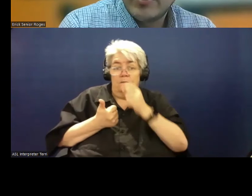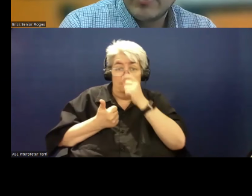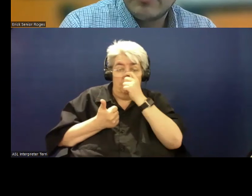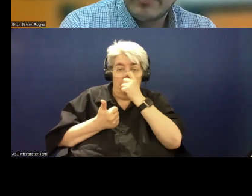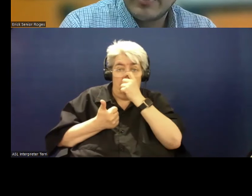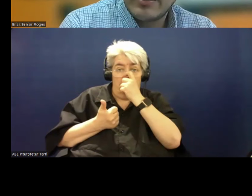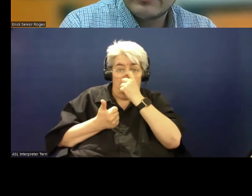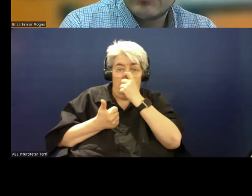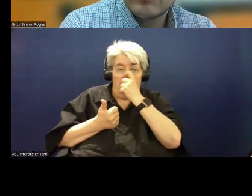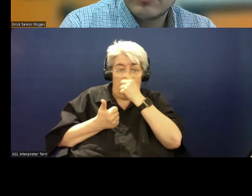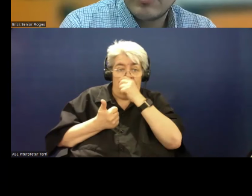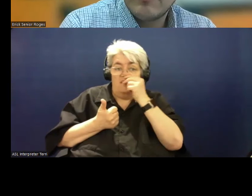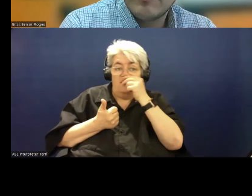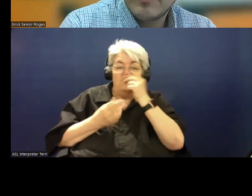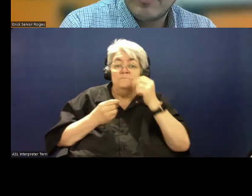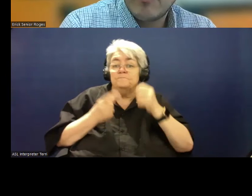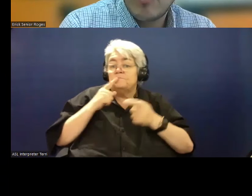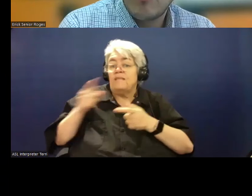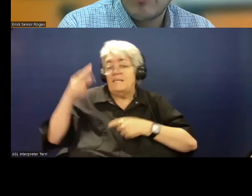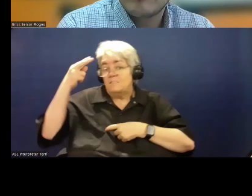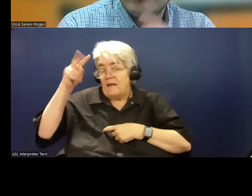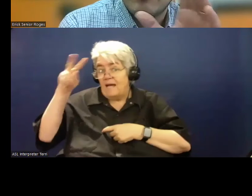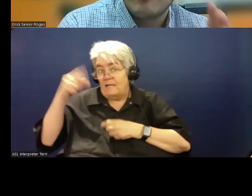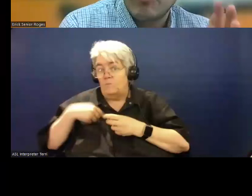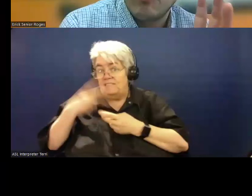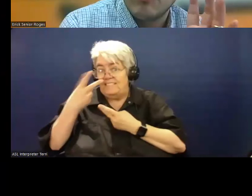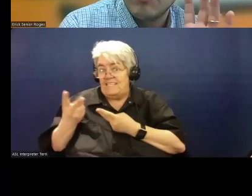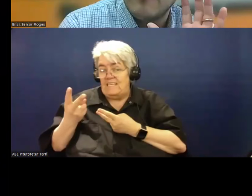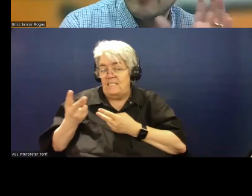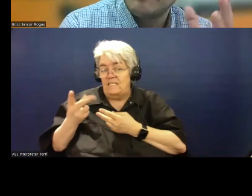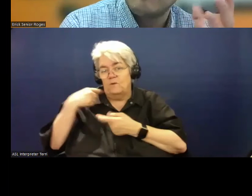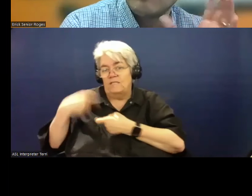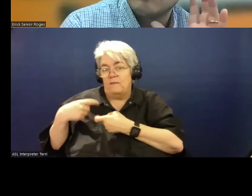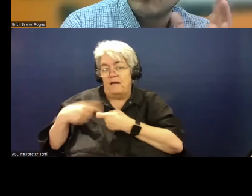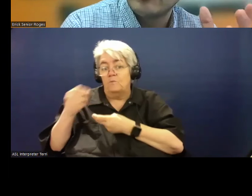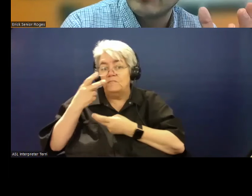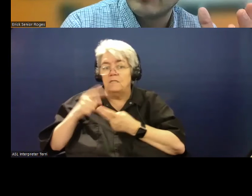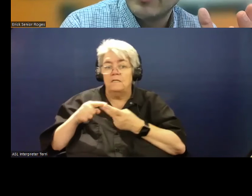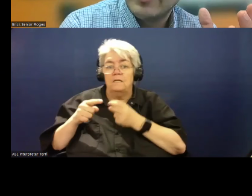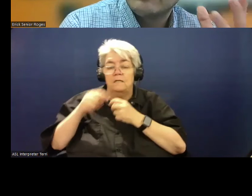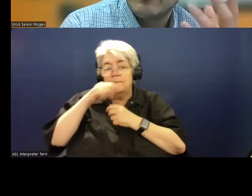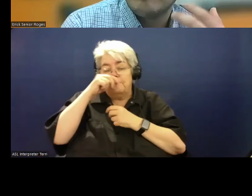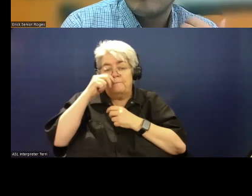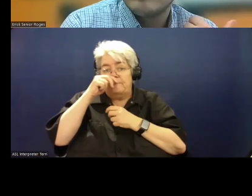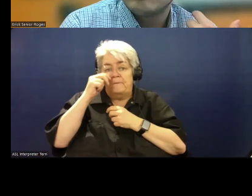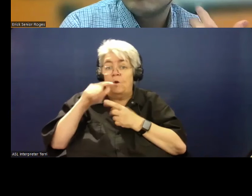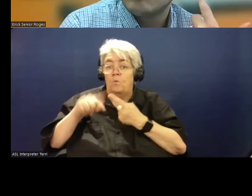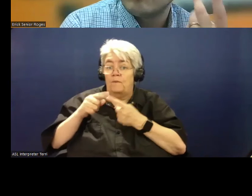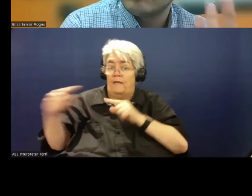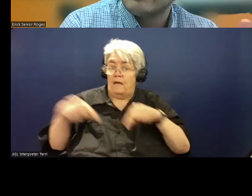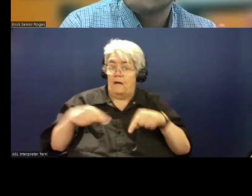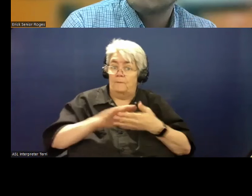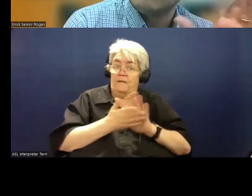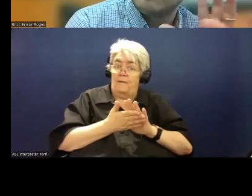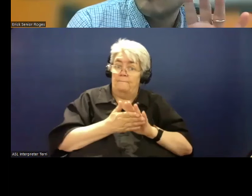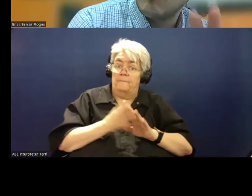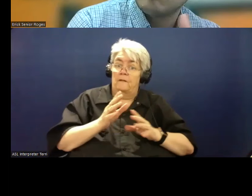IN HISPANIC AND LATINOS WITH ACCULTURATION IS IMPORTANT WITH HOW